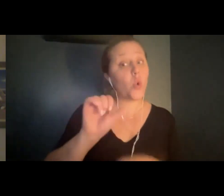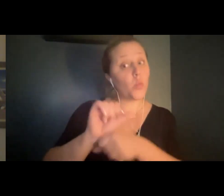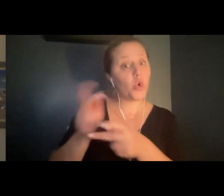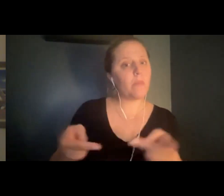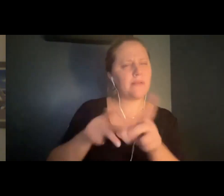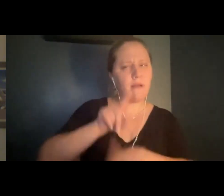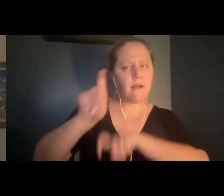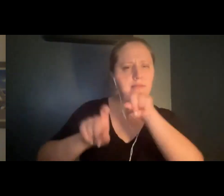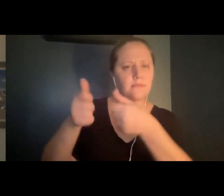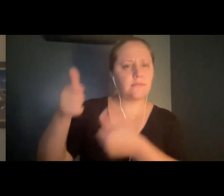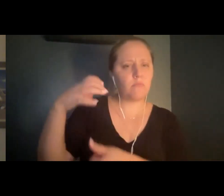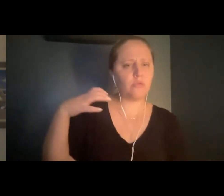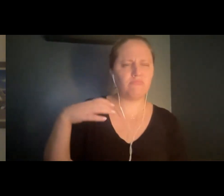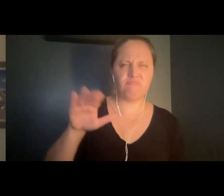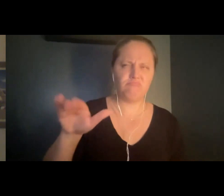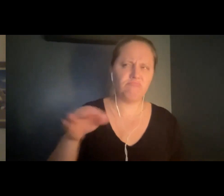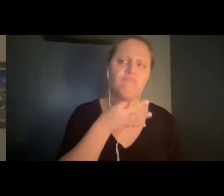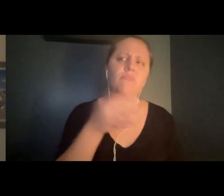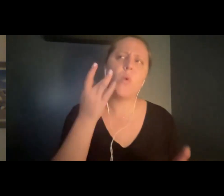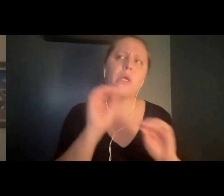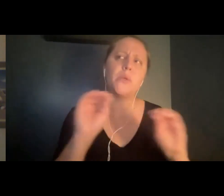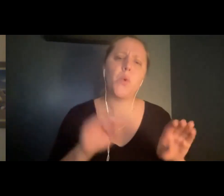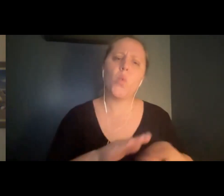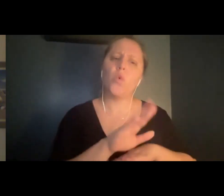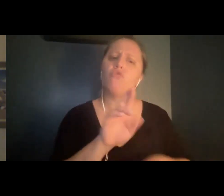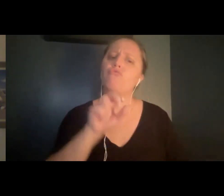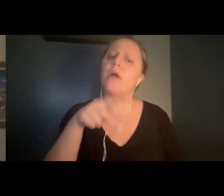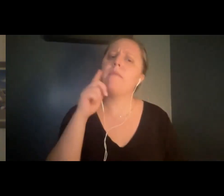you not have a wheelchair ramp, you know? Why can't we add, you know, the